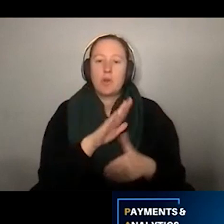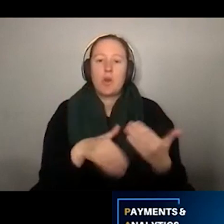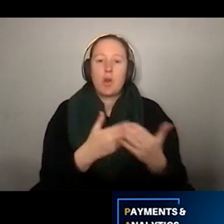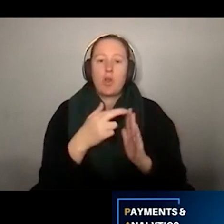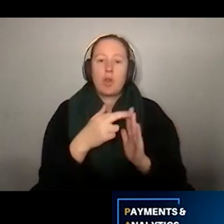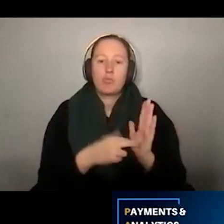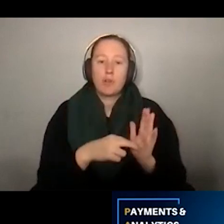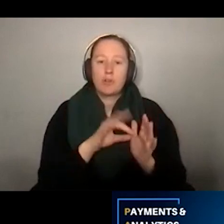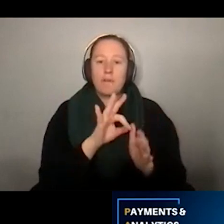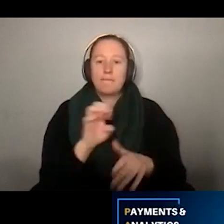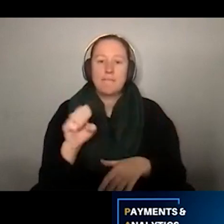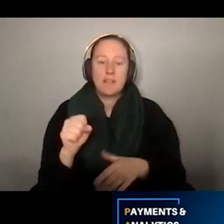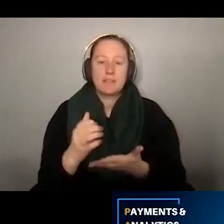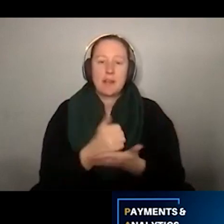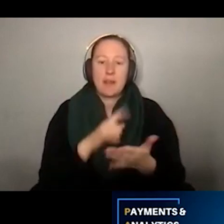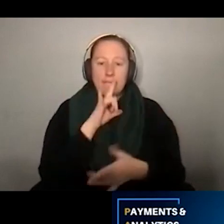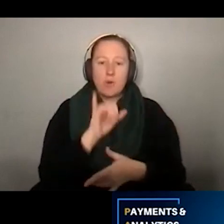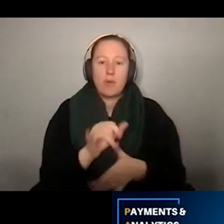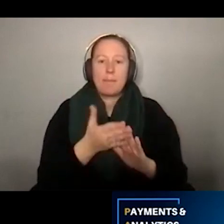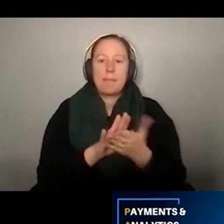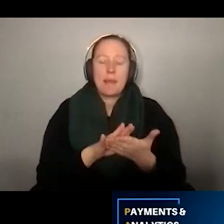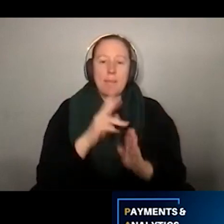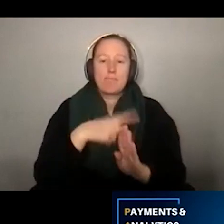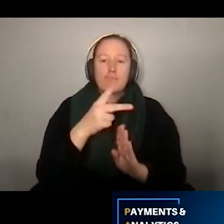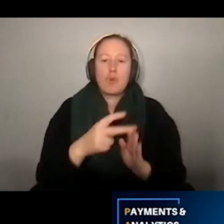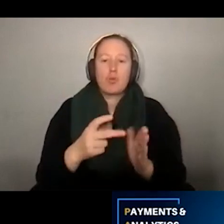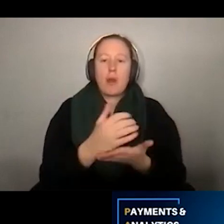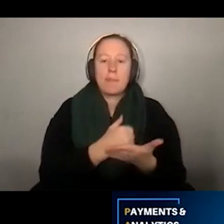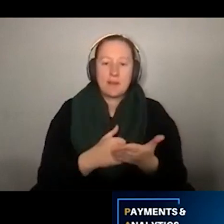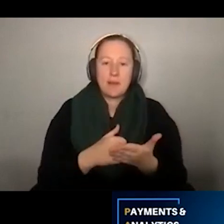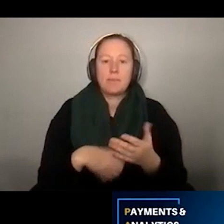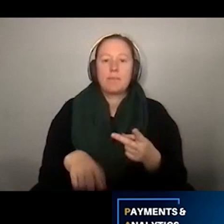collected for that become program income? Then following on to that,